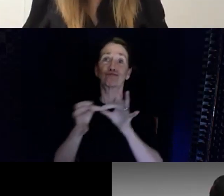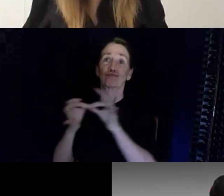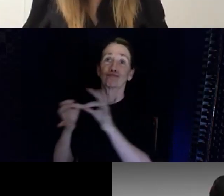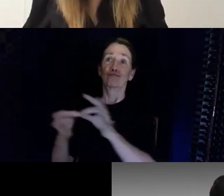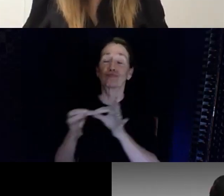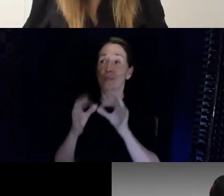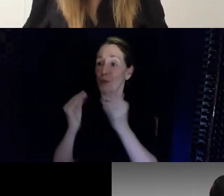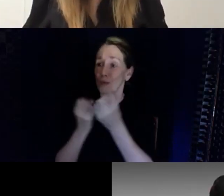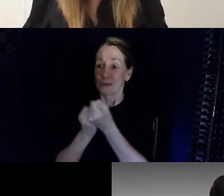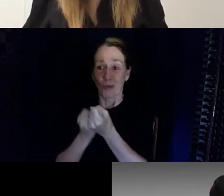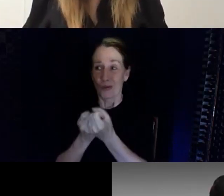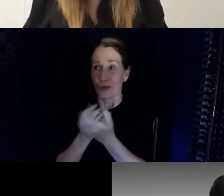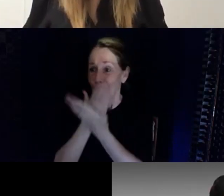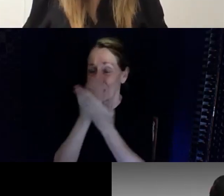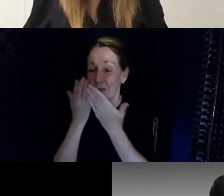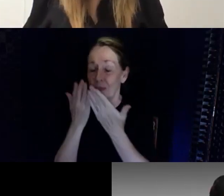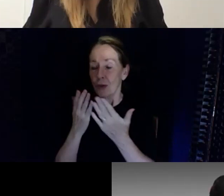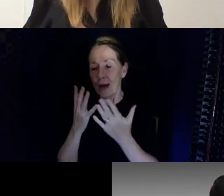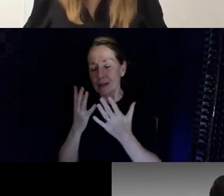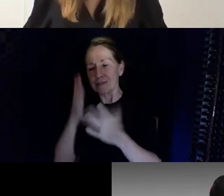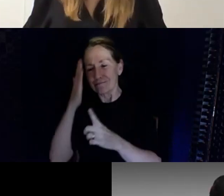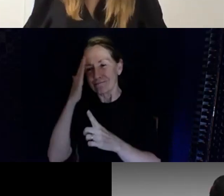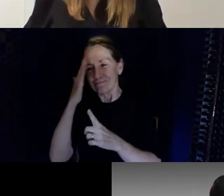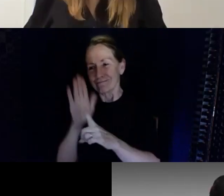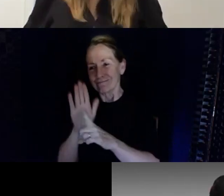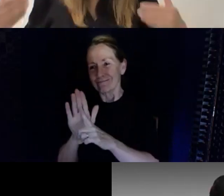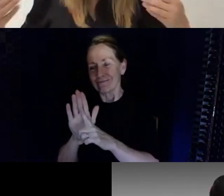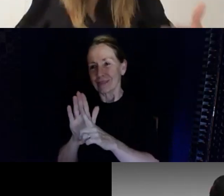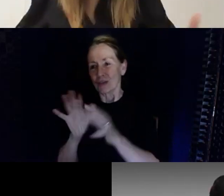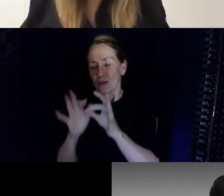FOLKS DON'T FEEL EITHER DEPLETED BECAUSE THEY'RE PULLED IN A MILLION DIFFERENT DIRECTIONS OR THEY DON'T FEEL LIKE THEY HAVE SUPPORT BECAUSE THEY'RE OFTEN OUT THERE WORKING ON THEIR OWN.